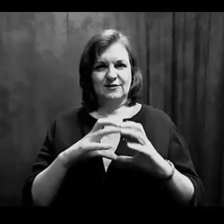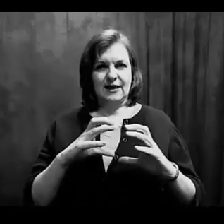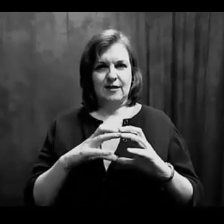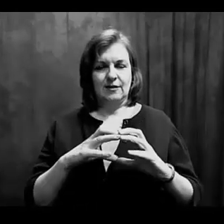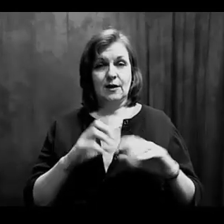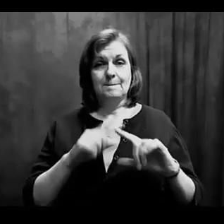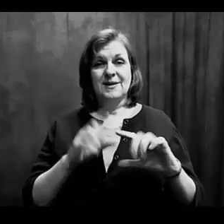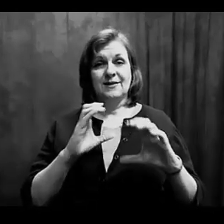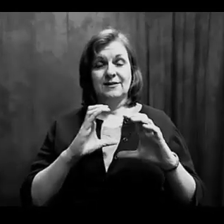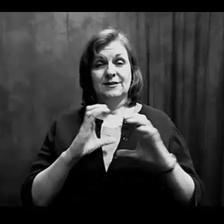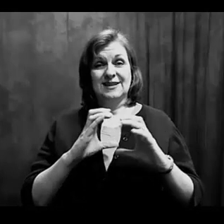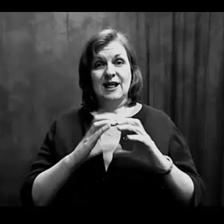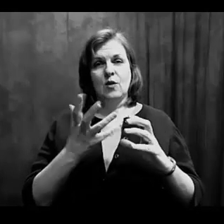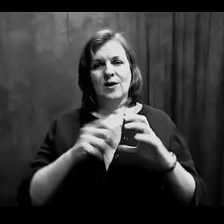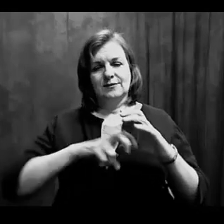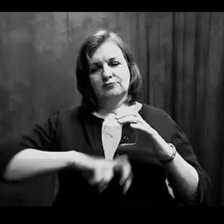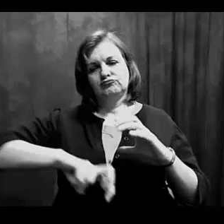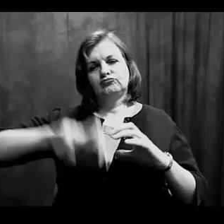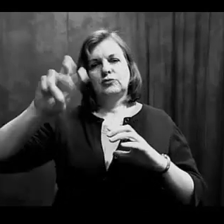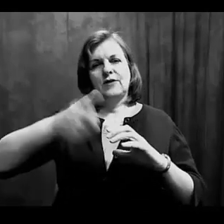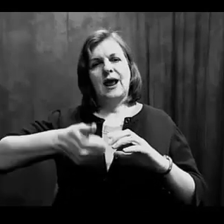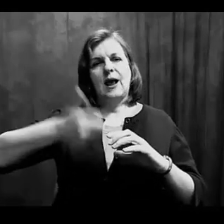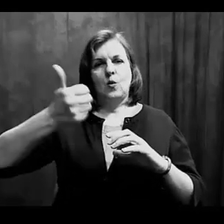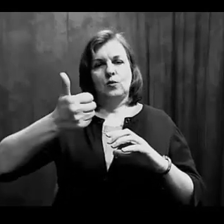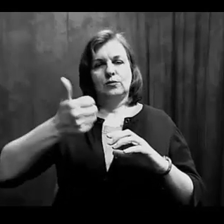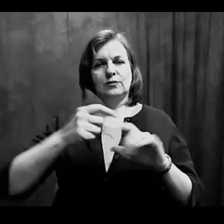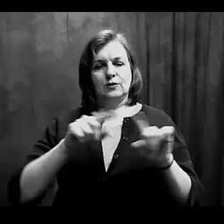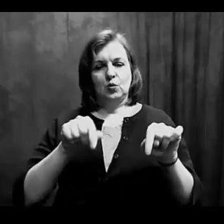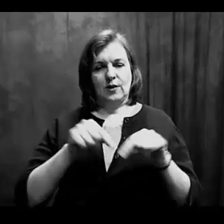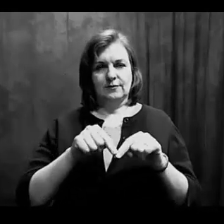but the cell wants to move those out